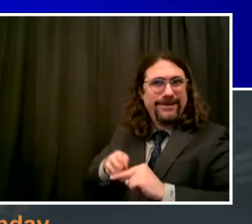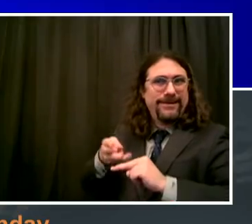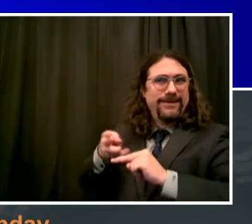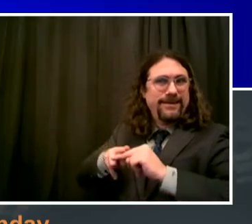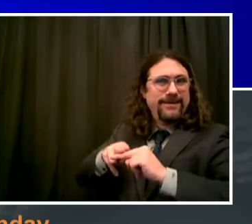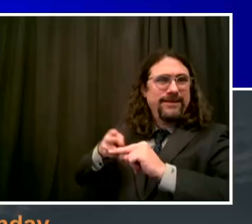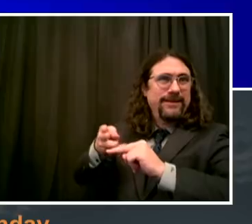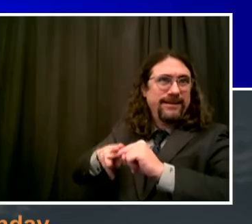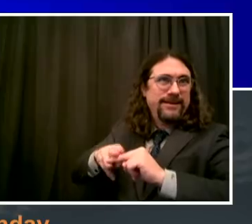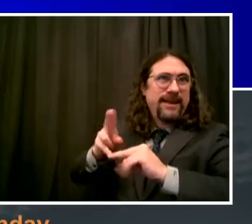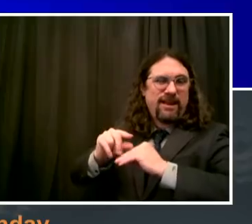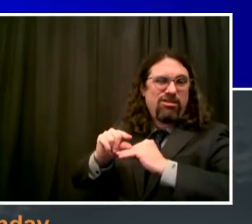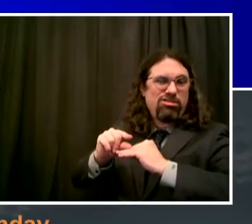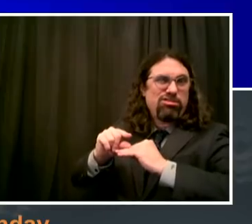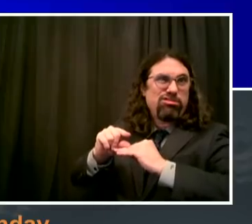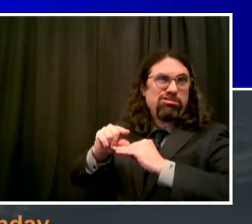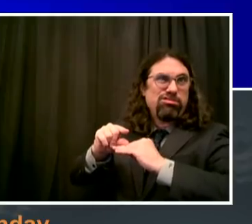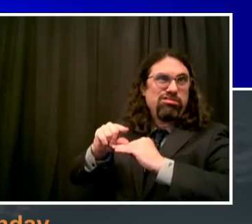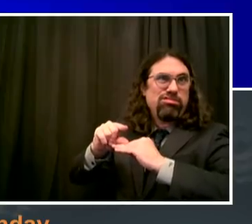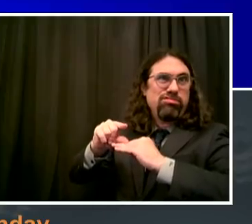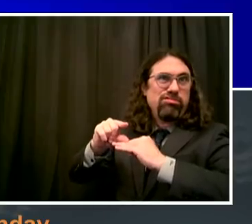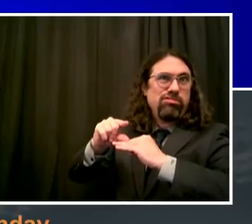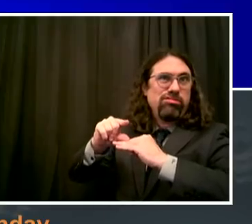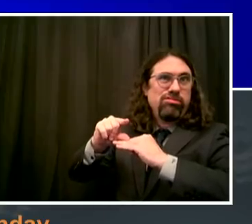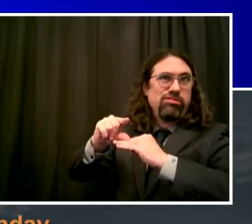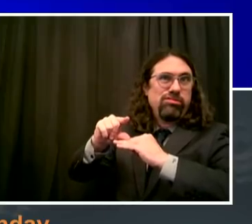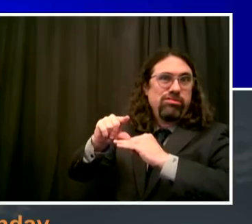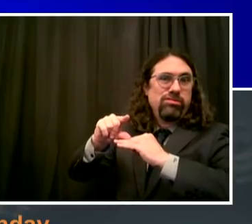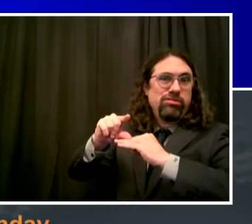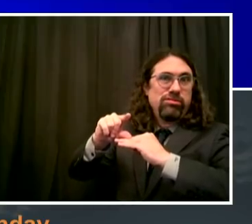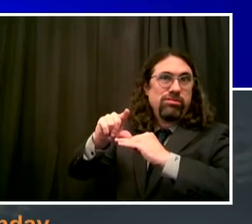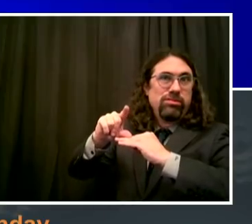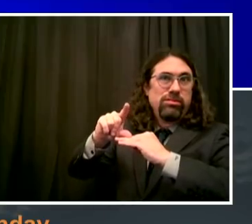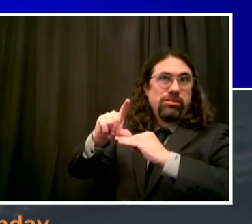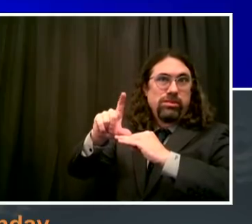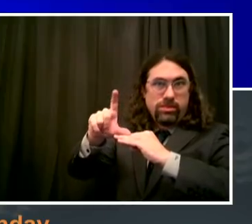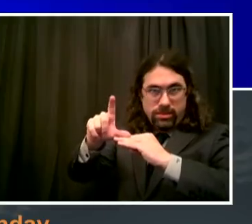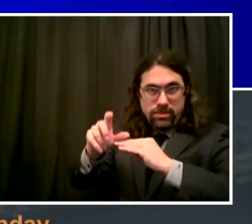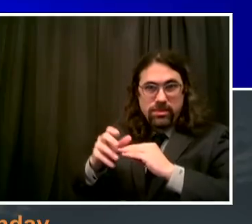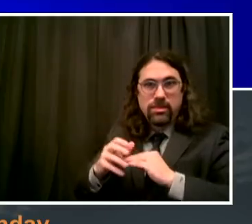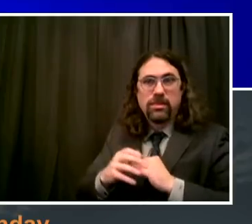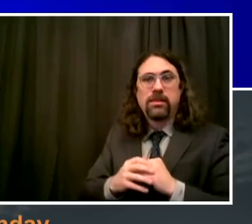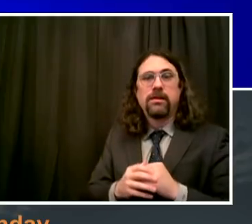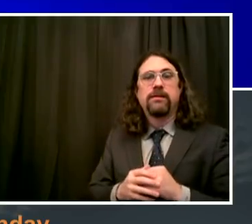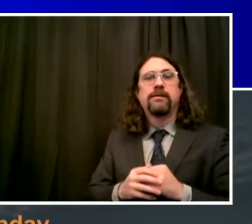WE'LL DO A CLEAN SWEEP ALL OVER THE CITY. A T MA SE IO CLEAN. SO PARKING WILL